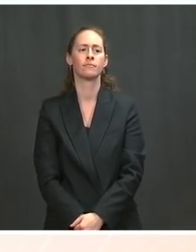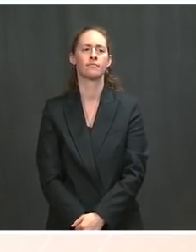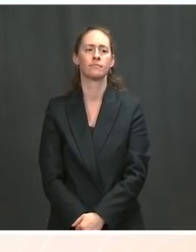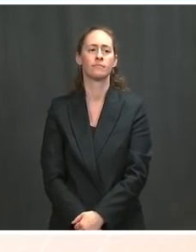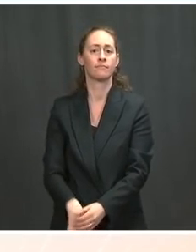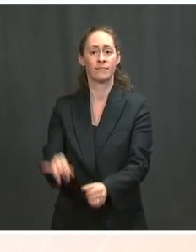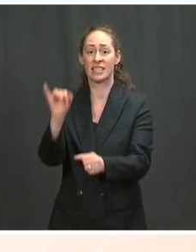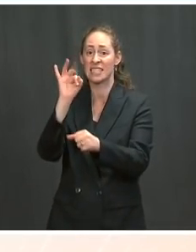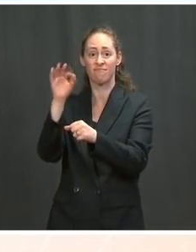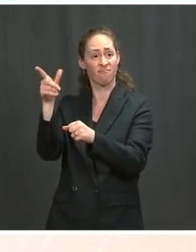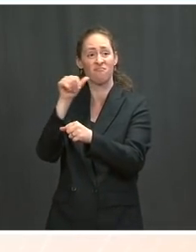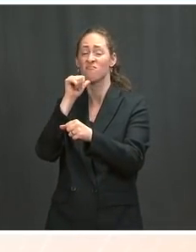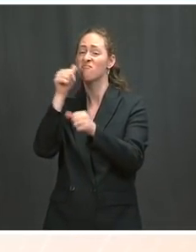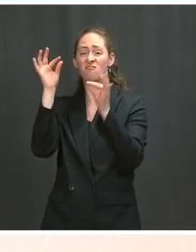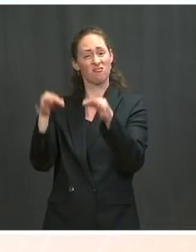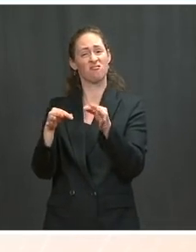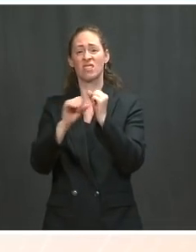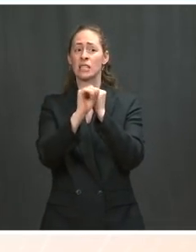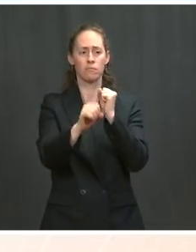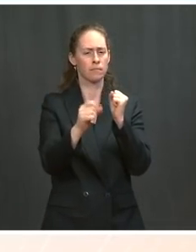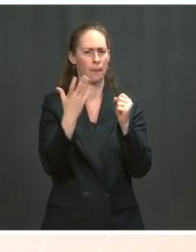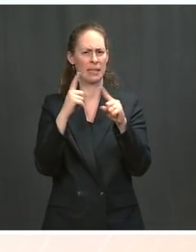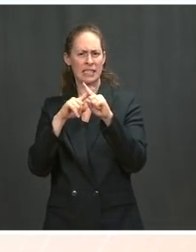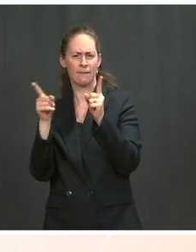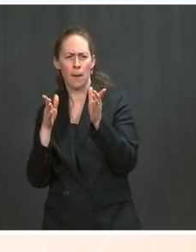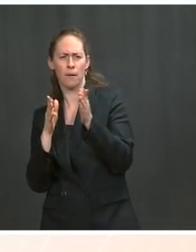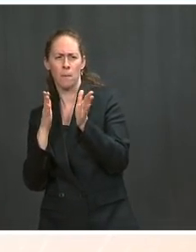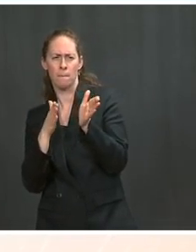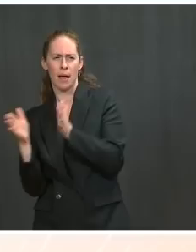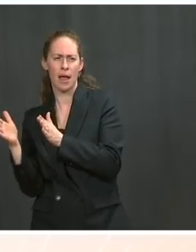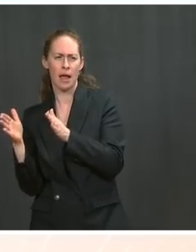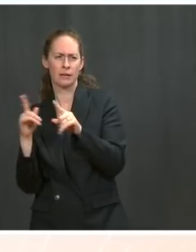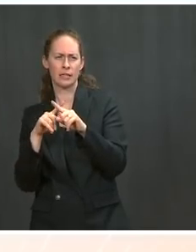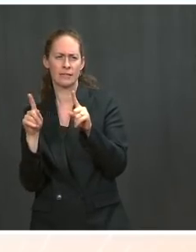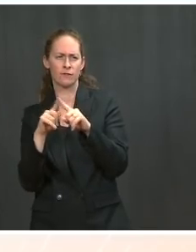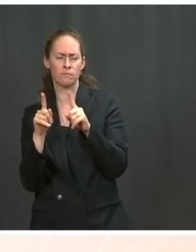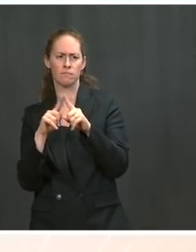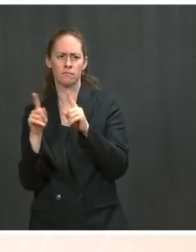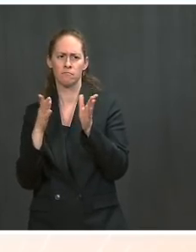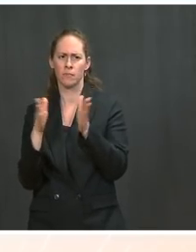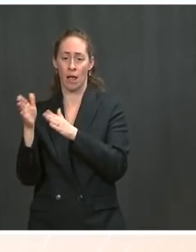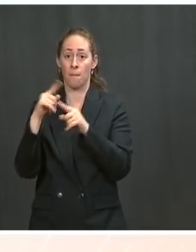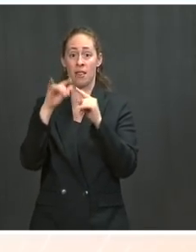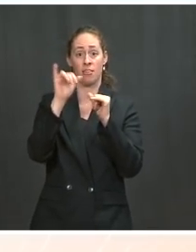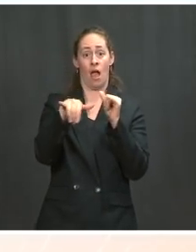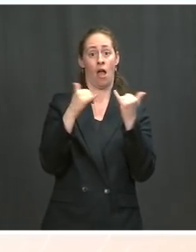But at this point in time, it's still ongoing. The Press: Jen, quick question on some breaking news. Ms. Psaki: Yeah. The Press: Do you know if the CDC